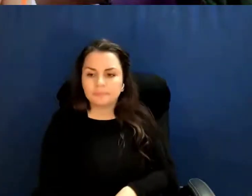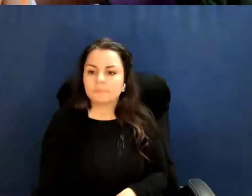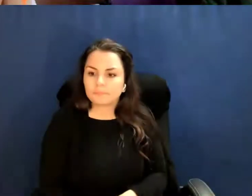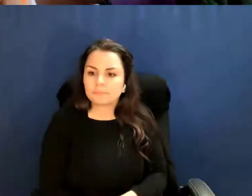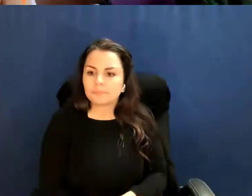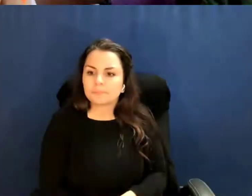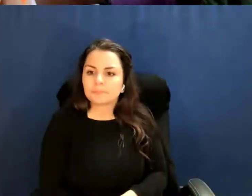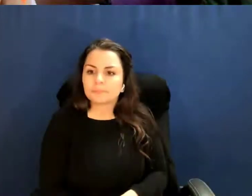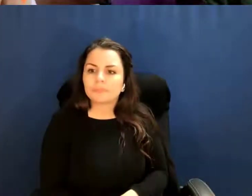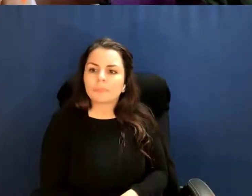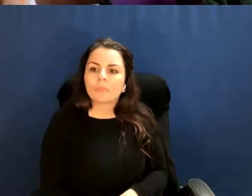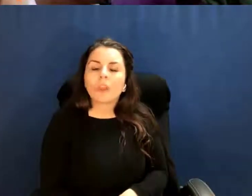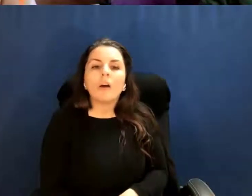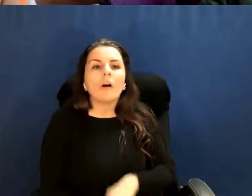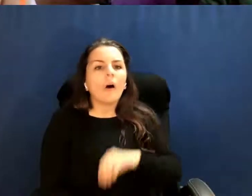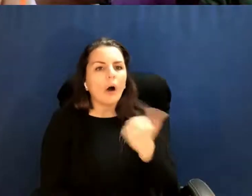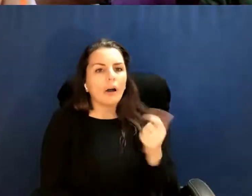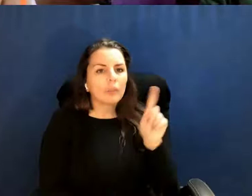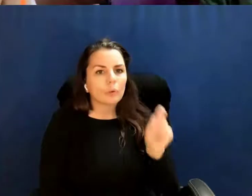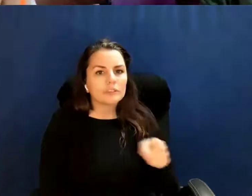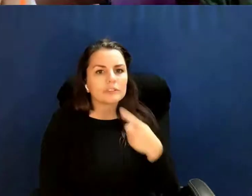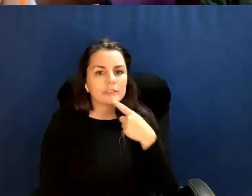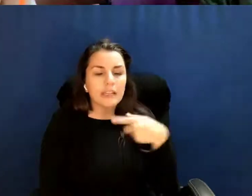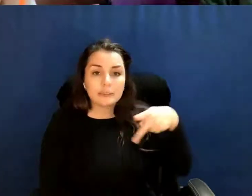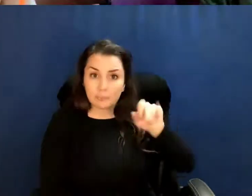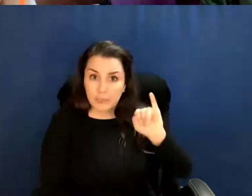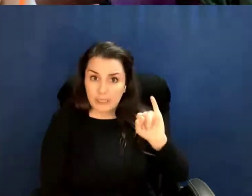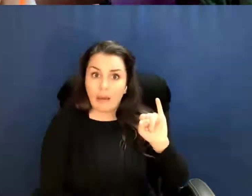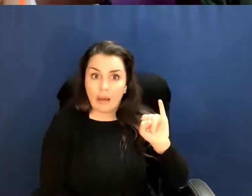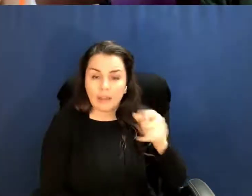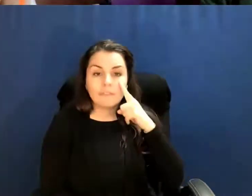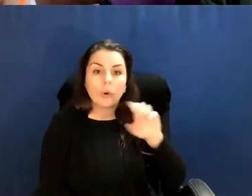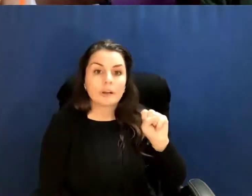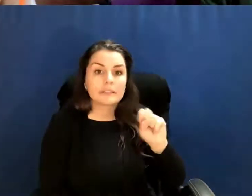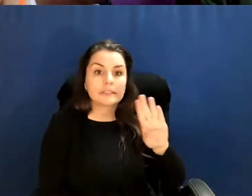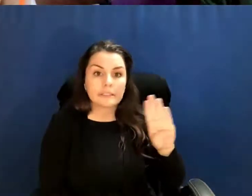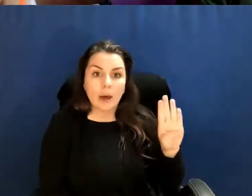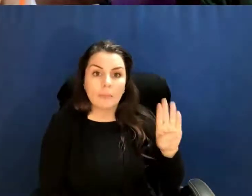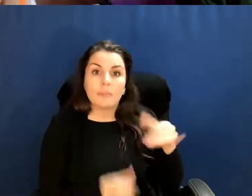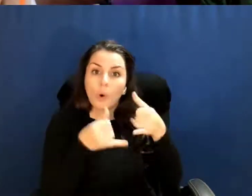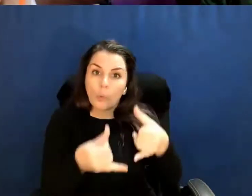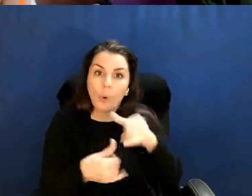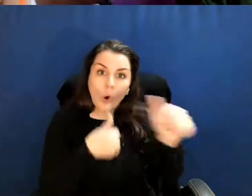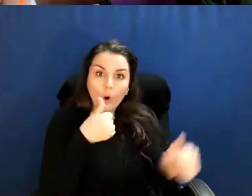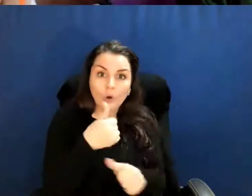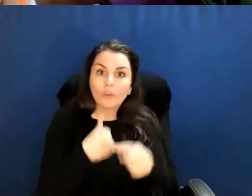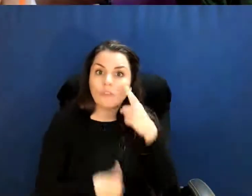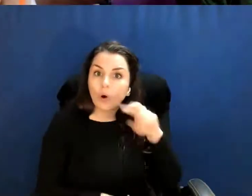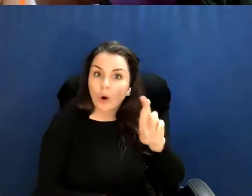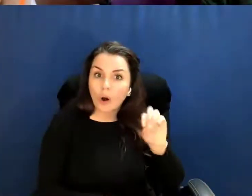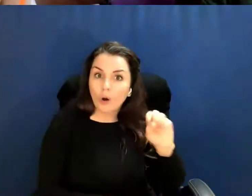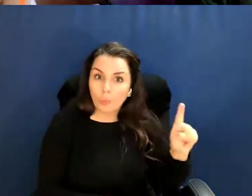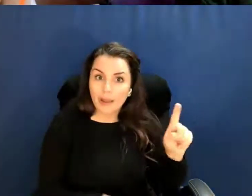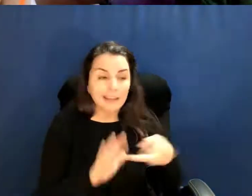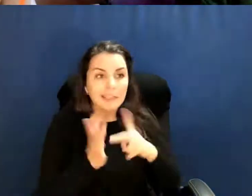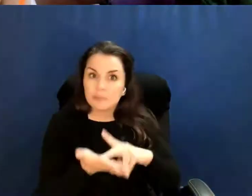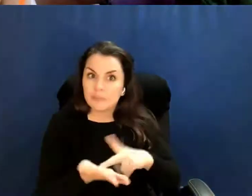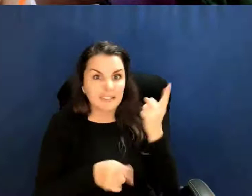Another question here. "Does being a PI of a sub-award on an R01 disqualify you from being PI on an R15?"